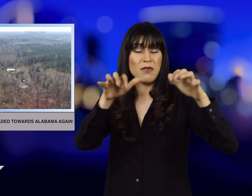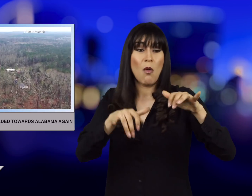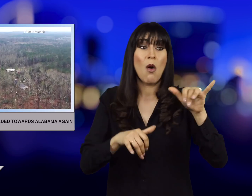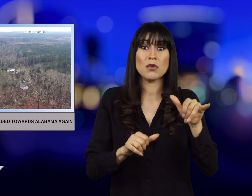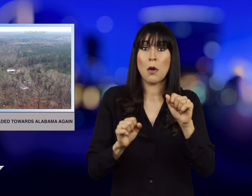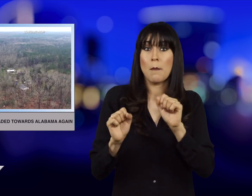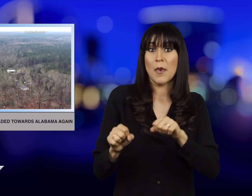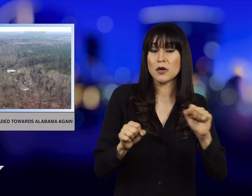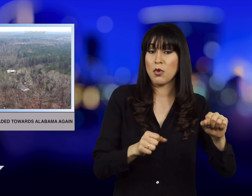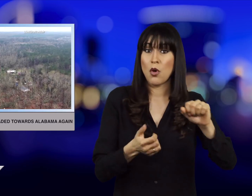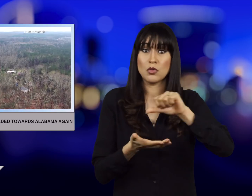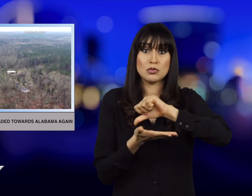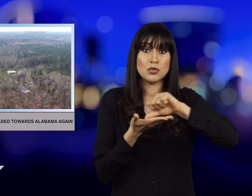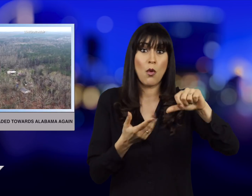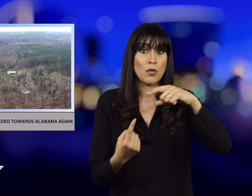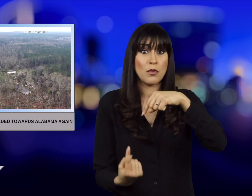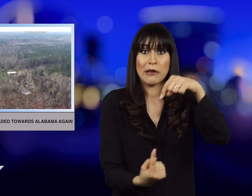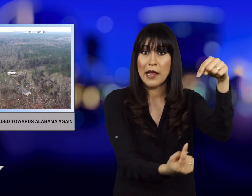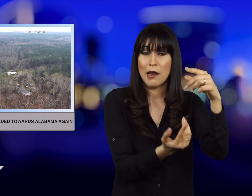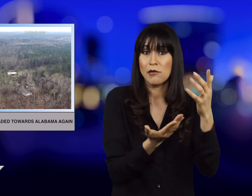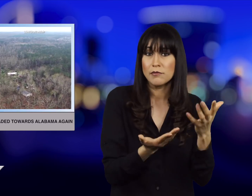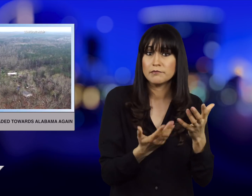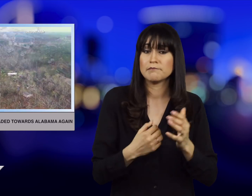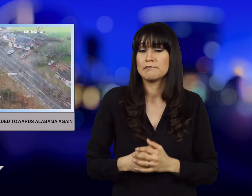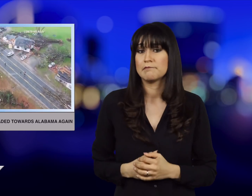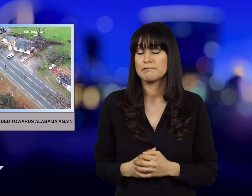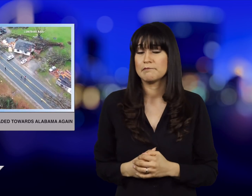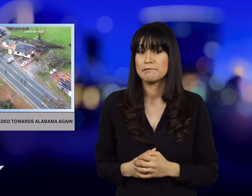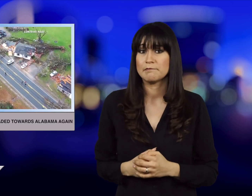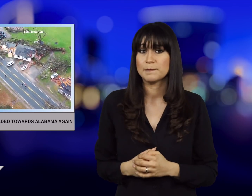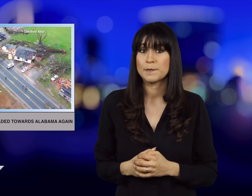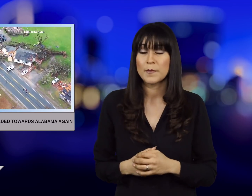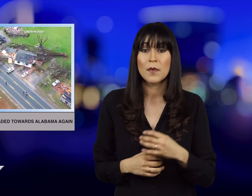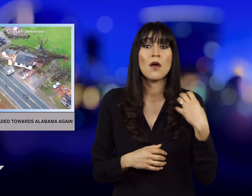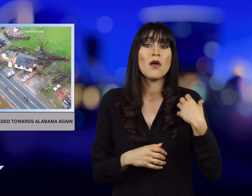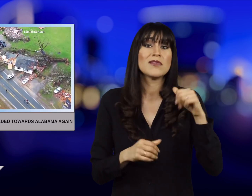rain and the possibility of more tornadoes can't be ruled out either.